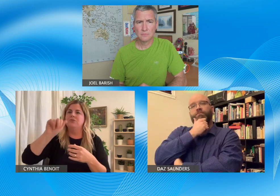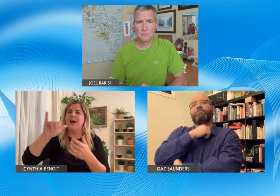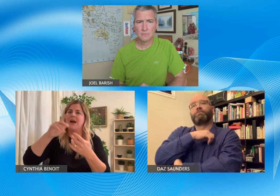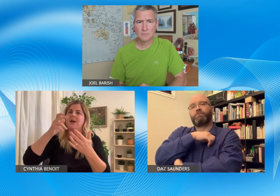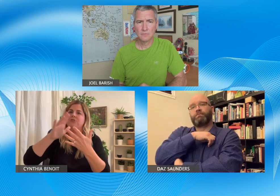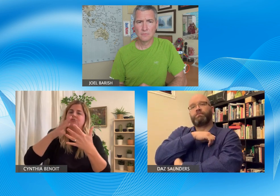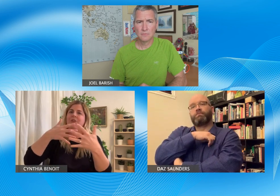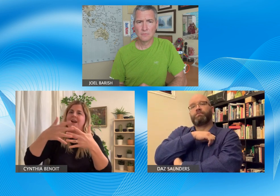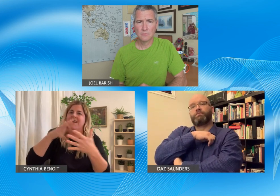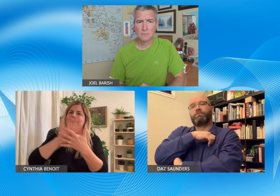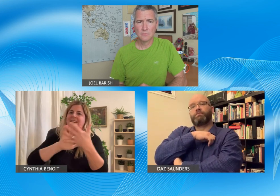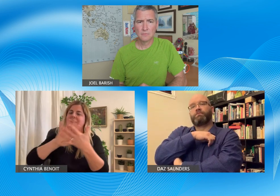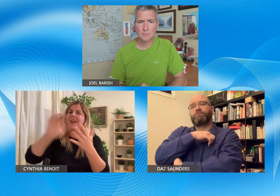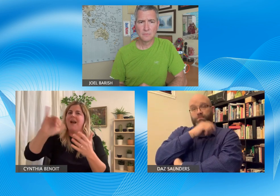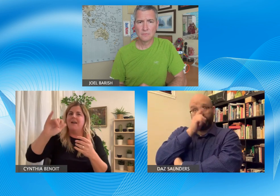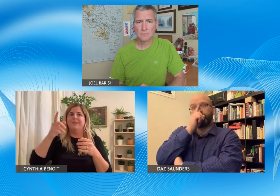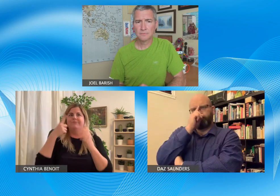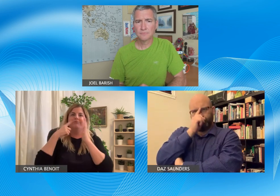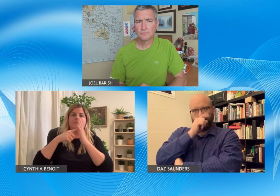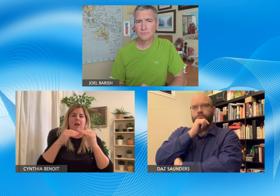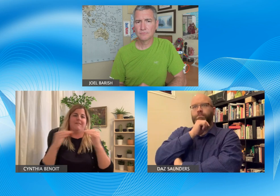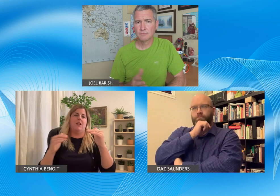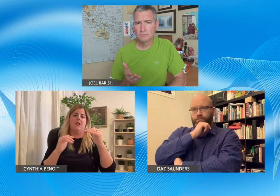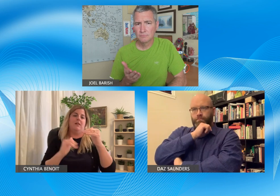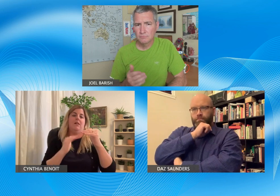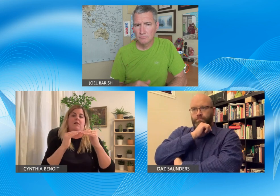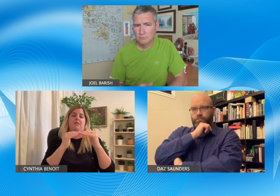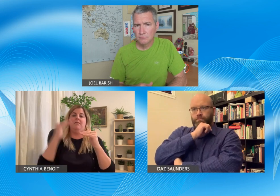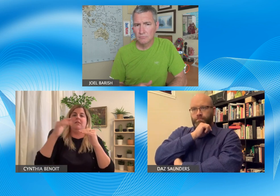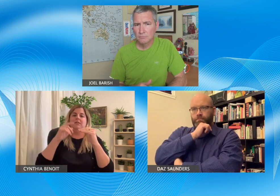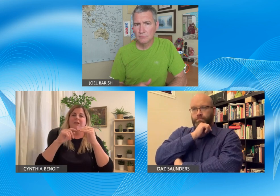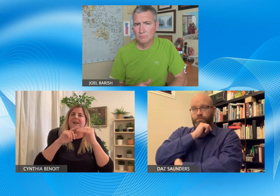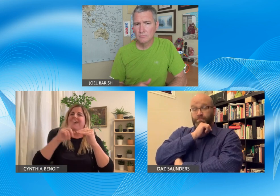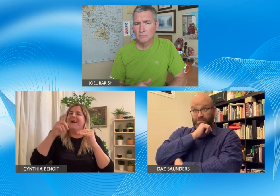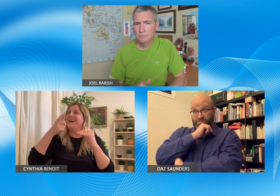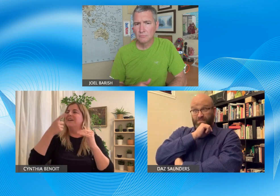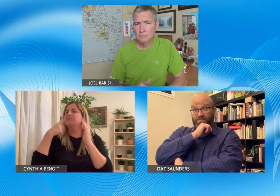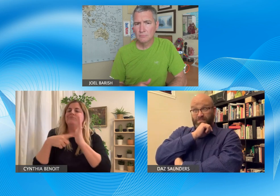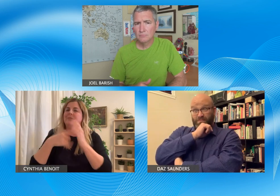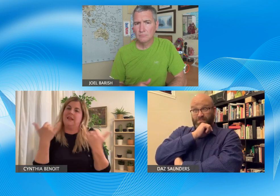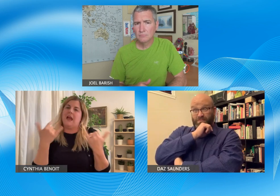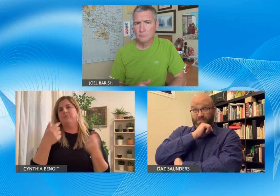for my sign language linguists and researchers. For example, when assessing an individual’s competency.